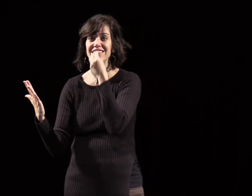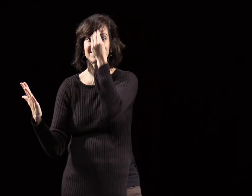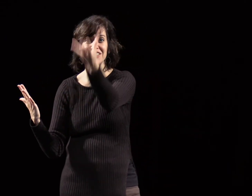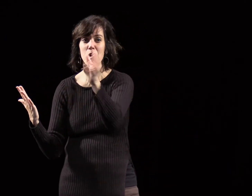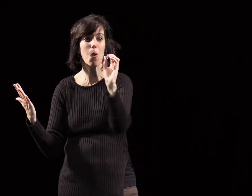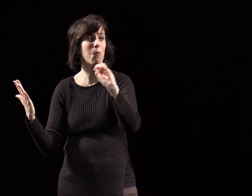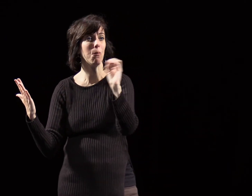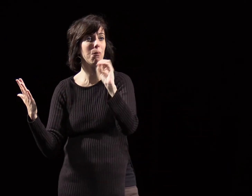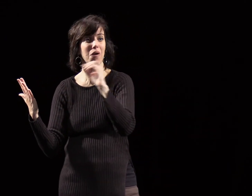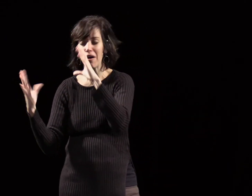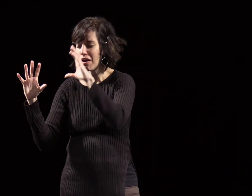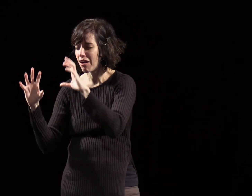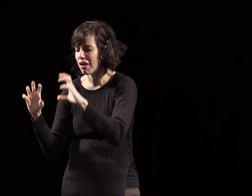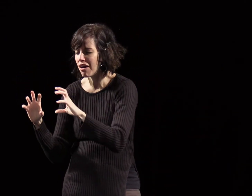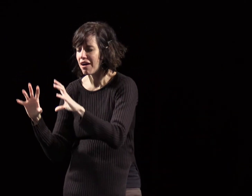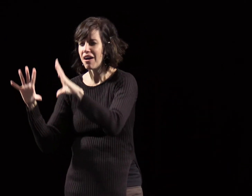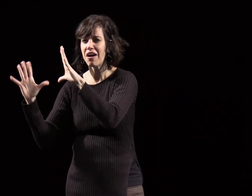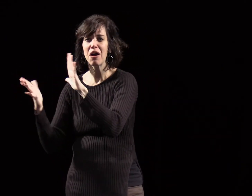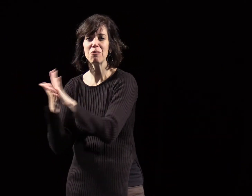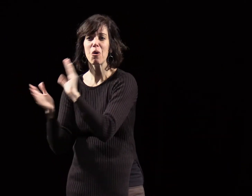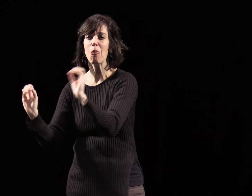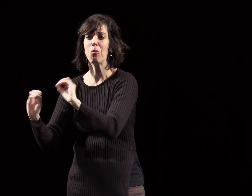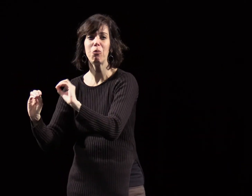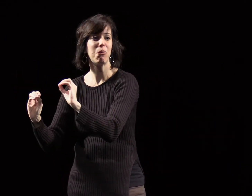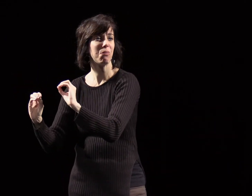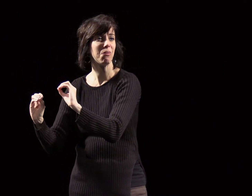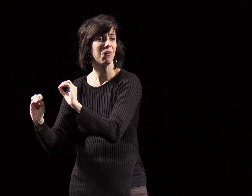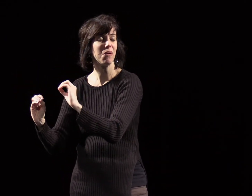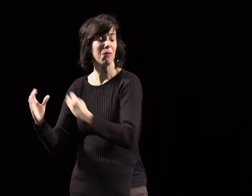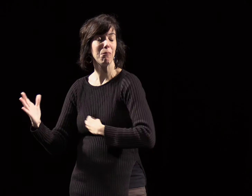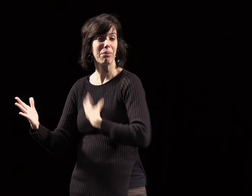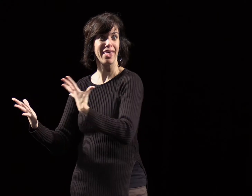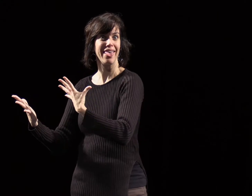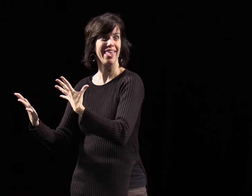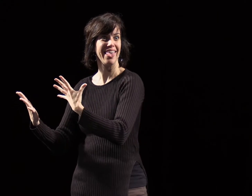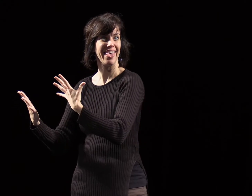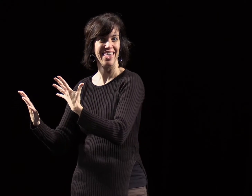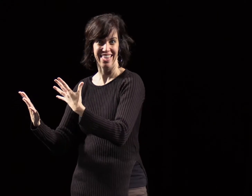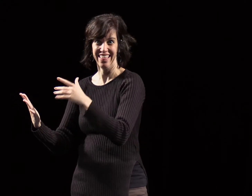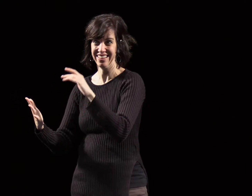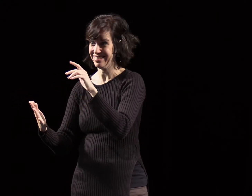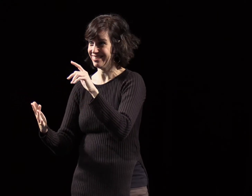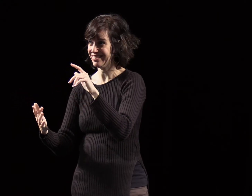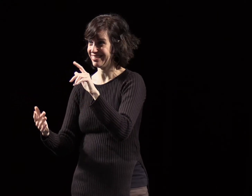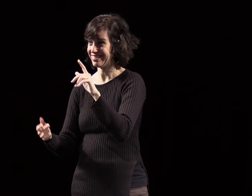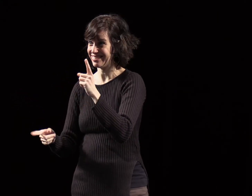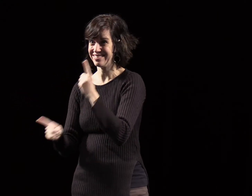Now, you don't have that issue with written text. But with the video, that's something you need